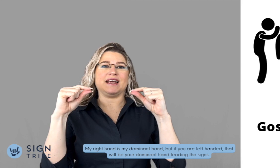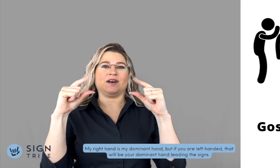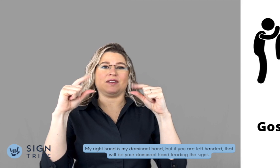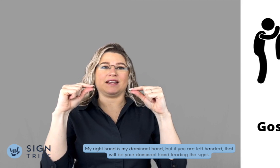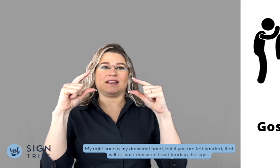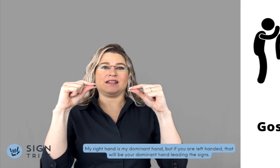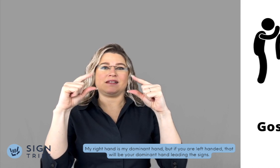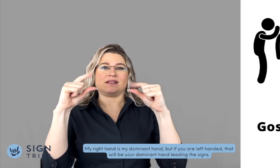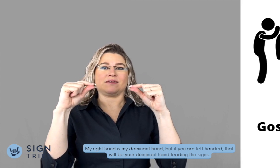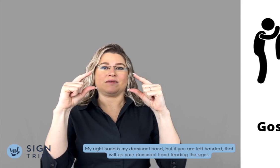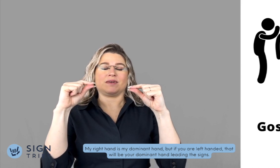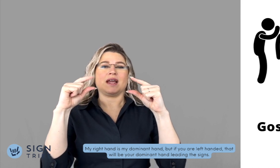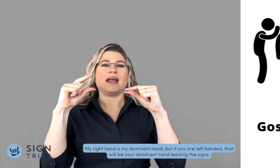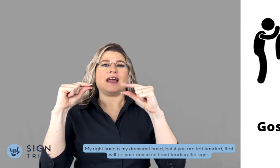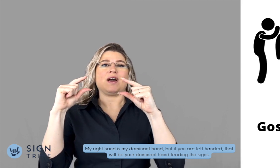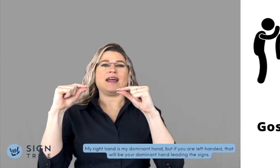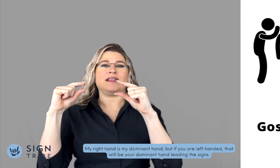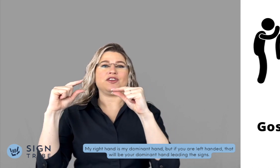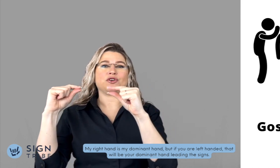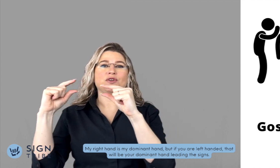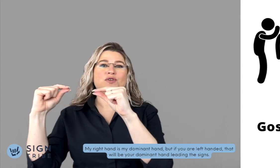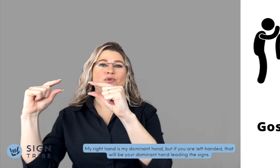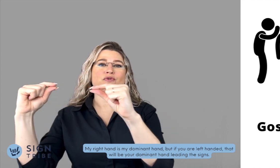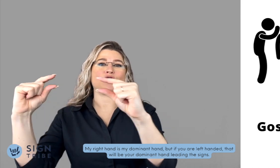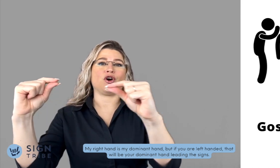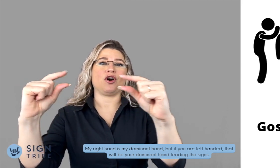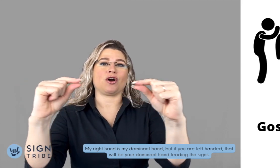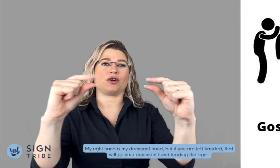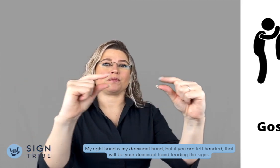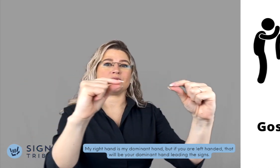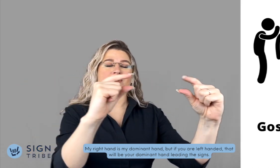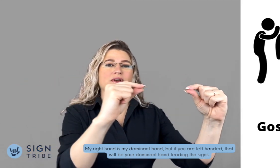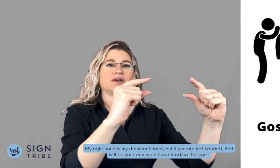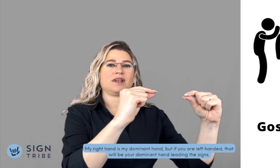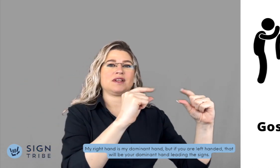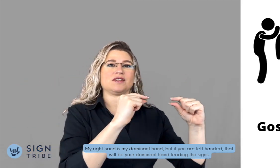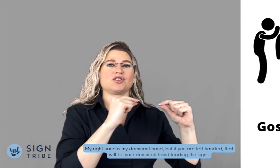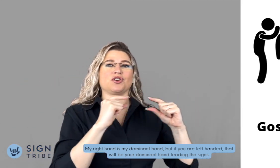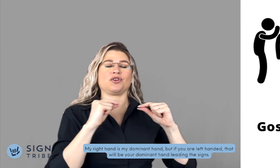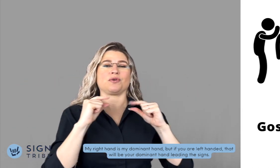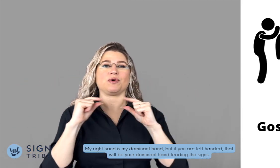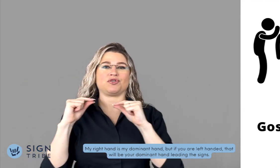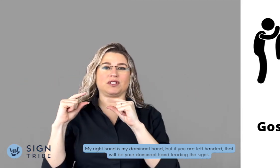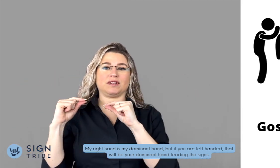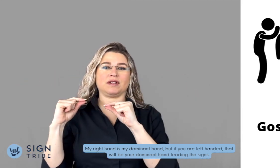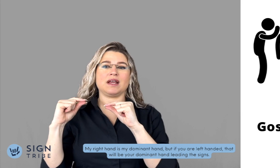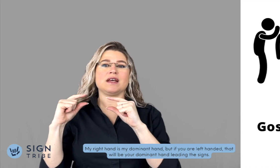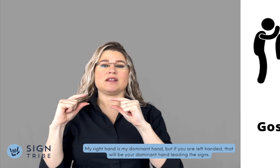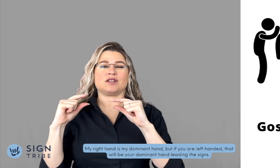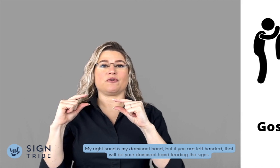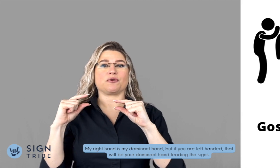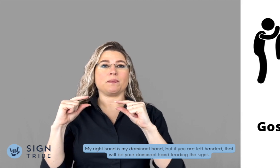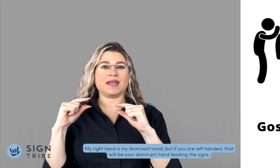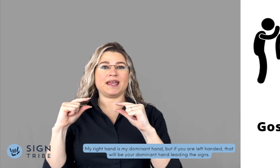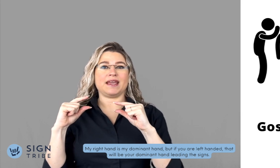down like this and then you're going to move your arms in a circular motion. So for me,